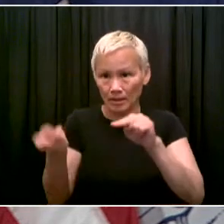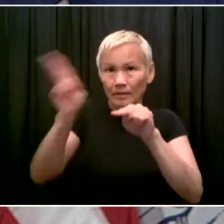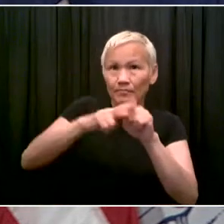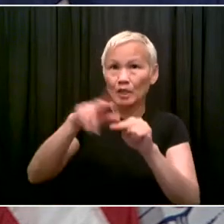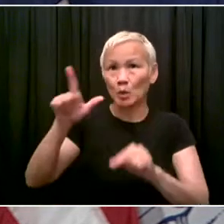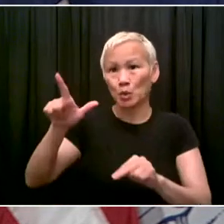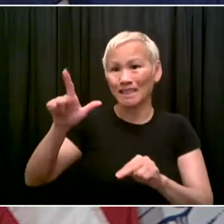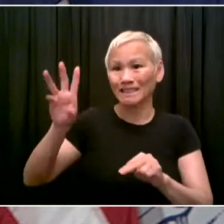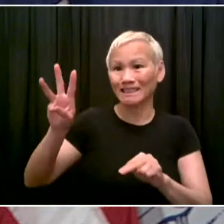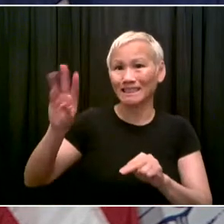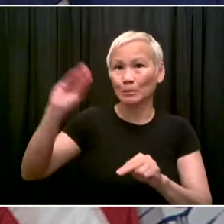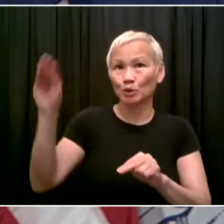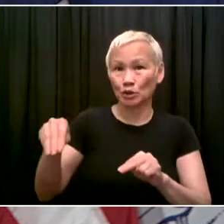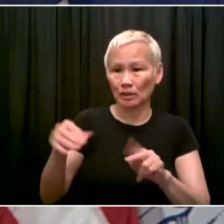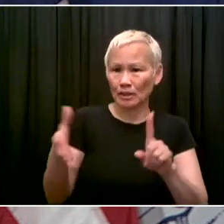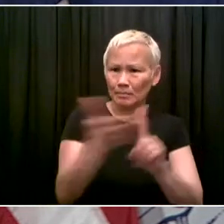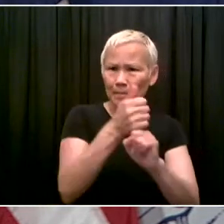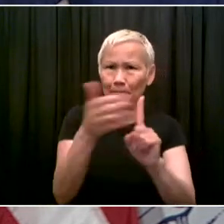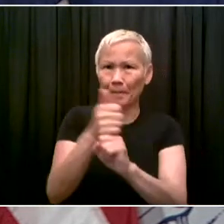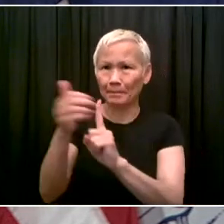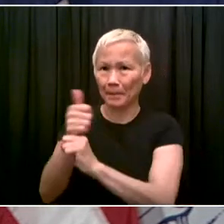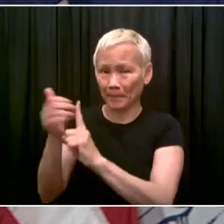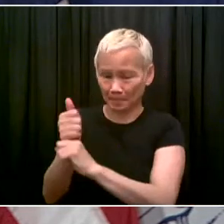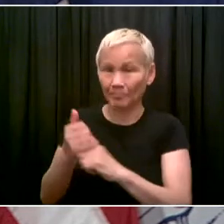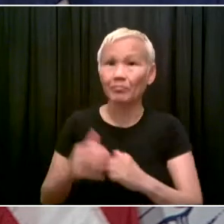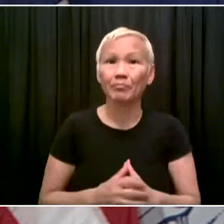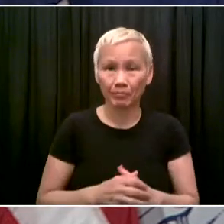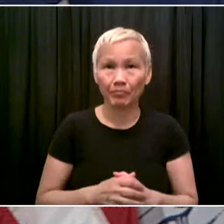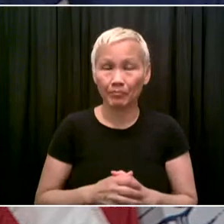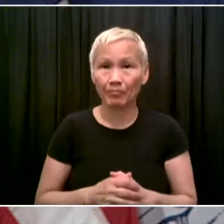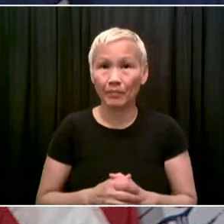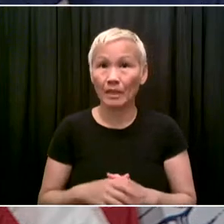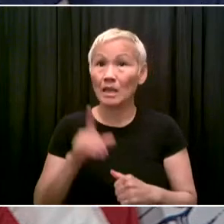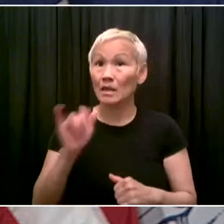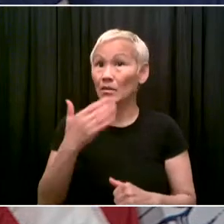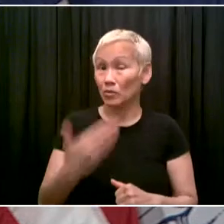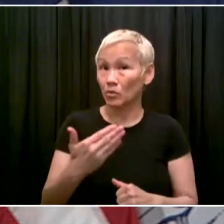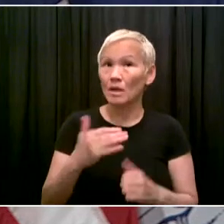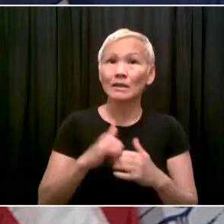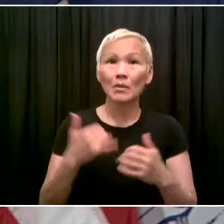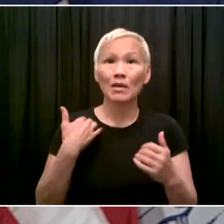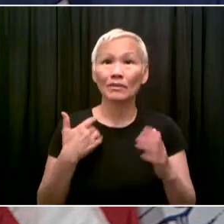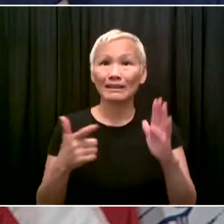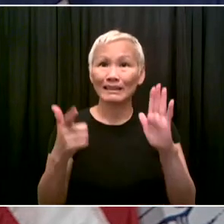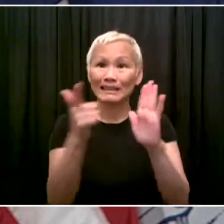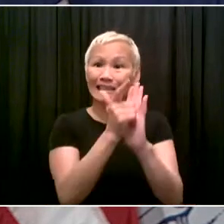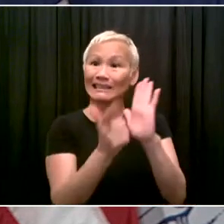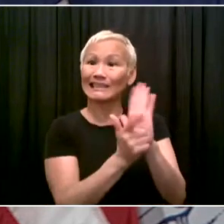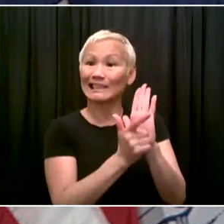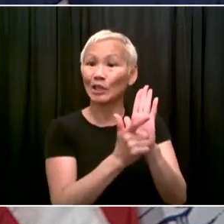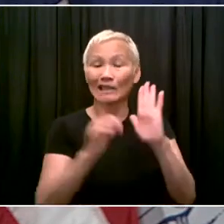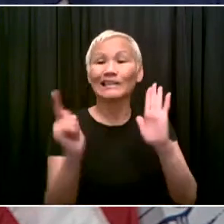MUCH MORE WORK TO DO. HOW ARE WE DOING? GUN ARRESTS ARE UP 36%. WE ARE GOING TO CONTINUE TO WORK WITH OUR